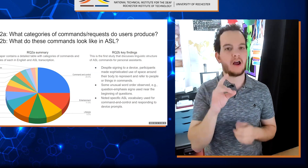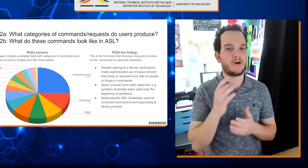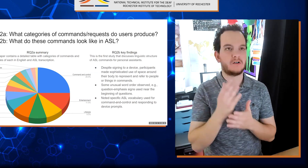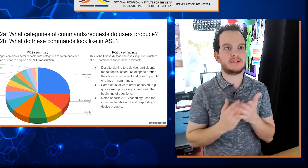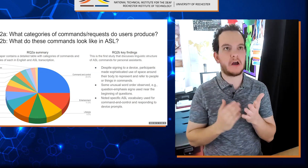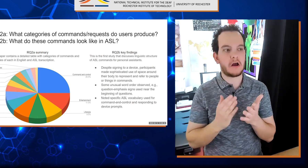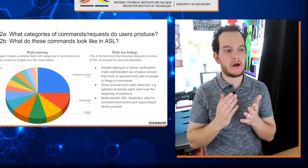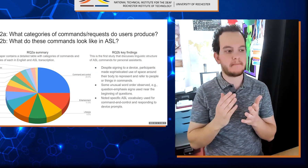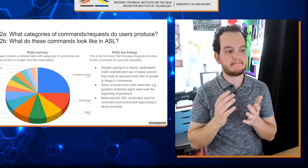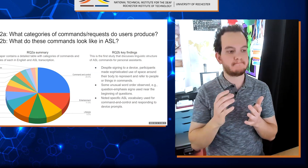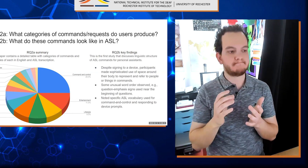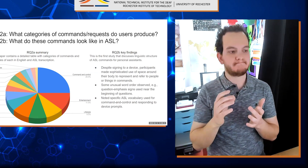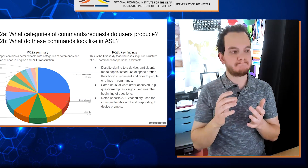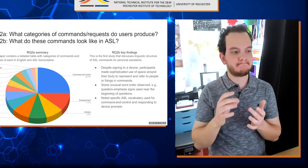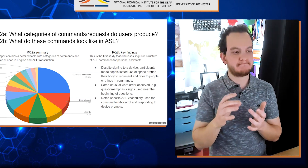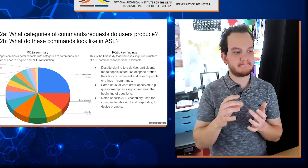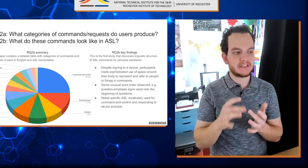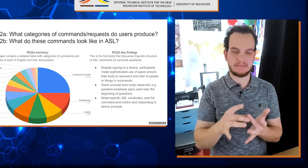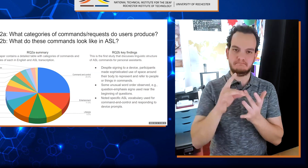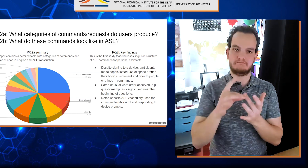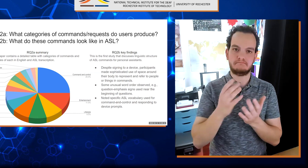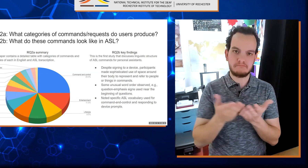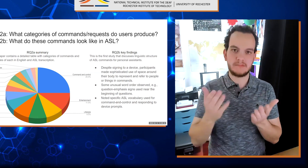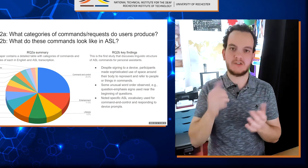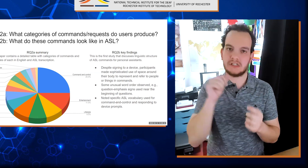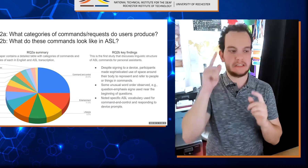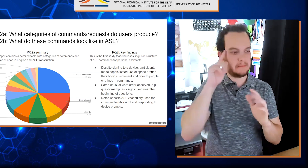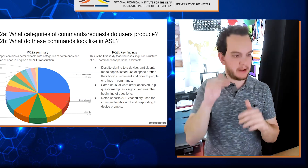To summarize what's on this slide, we did find